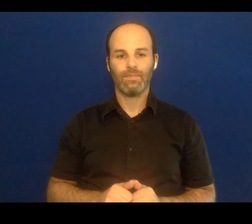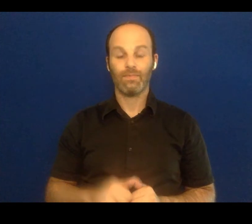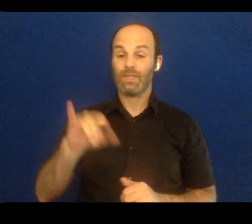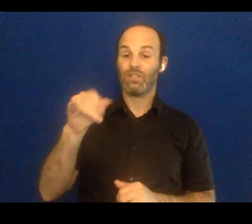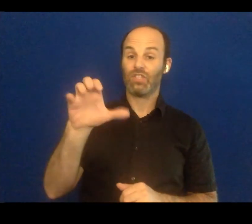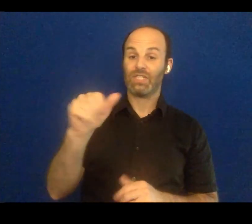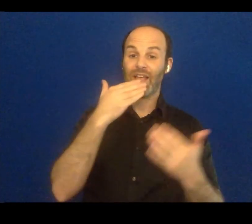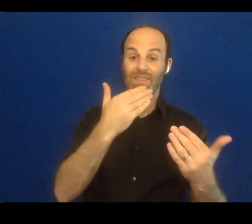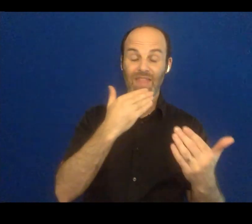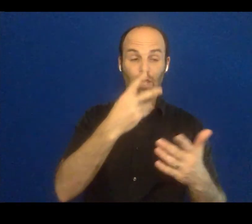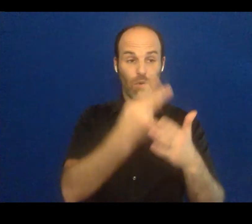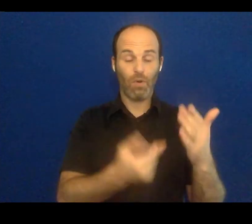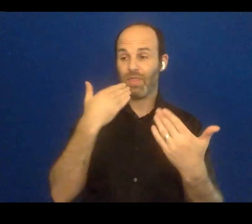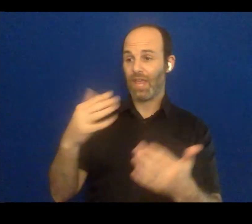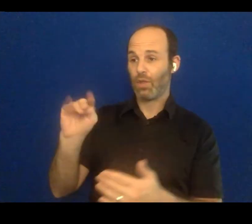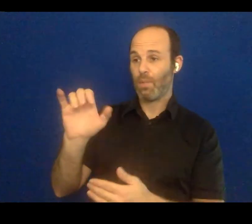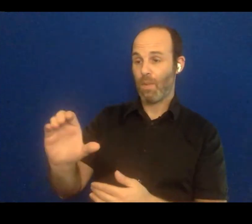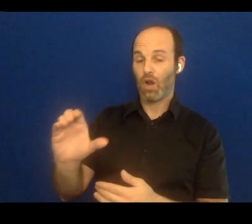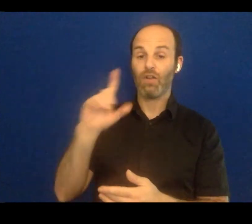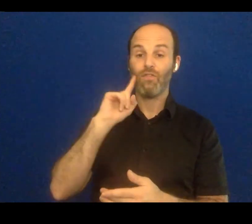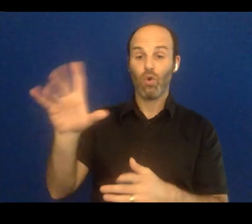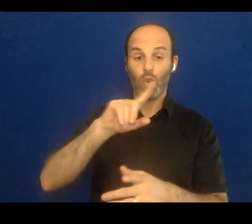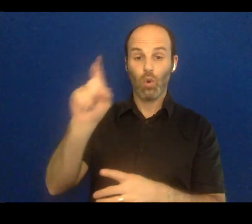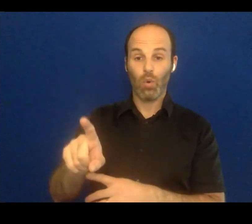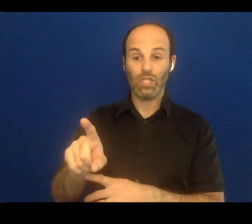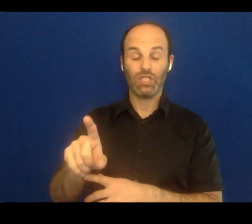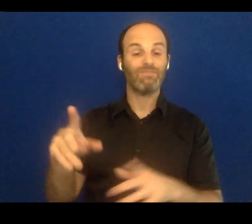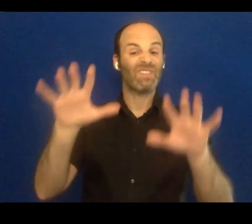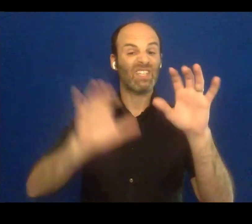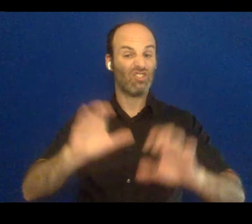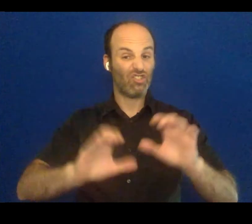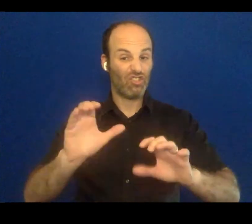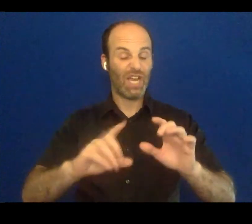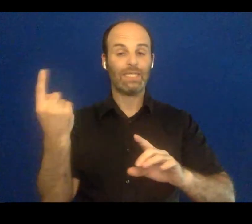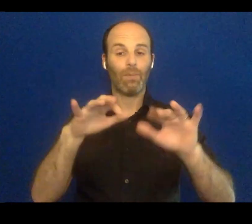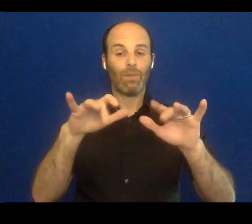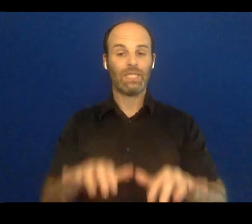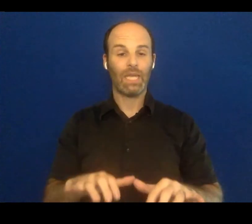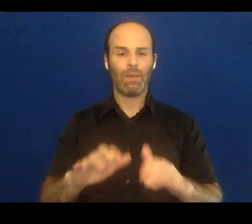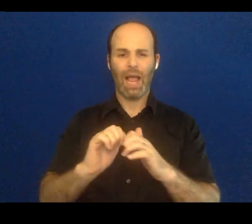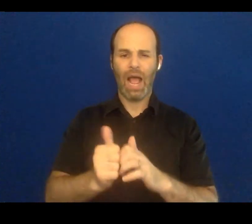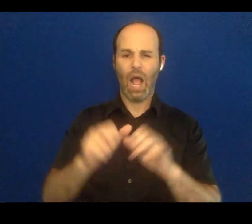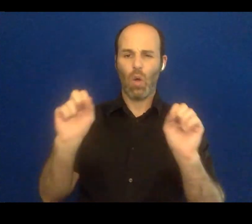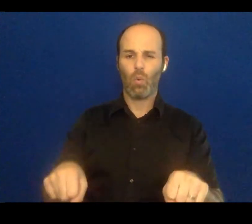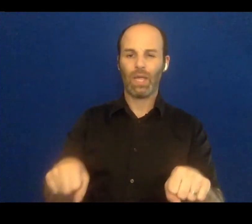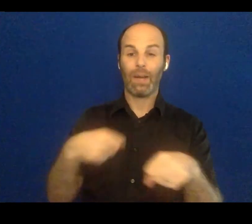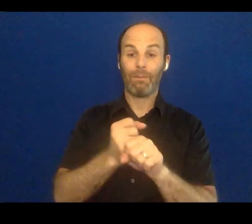THANK YOU MARK FOR THE QUESTION. WE HAD A QUESTION COME INTO THE CHAT SOMEONE ASKS HOW WE CAN MAKE THIS MODEL THAT WE HAVE